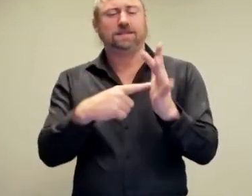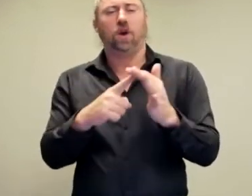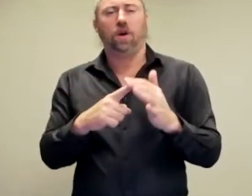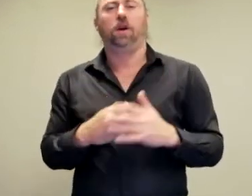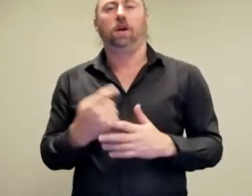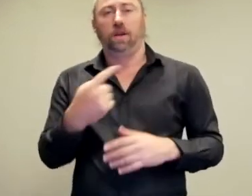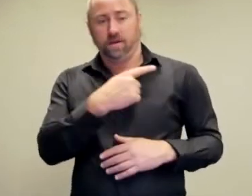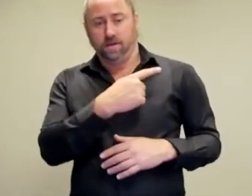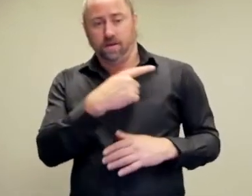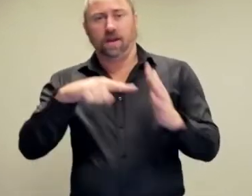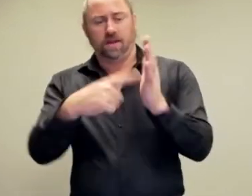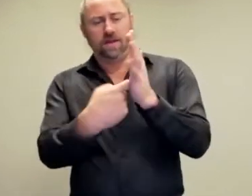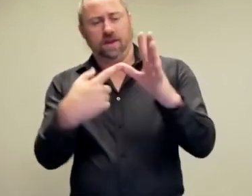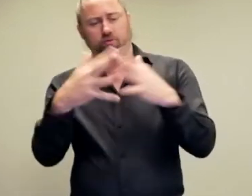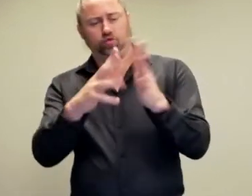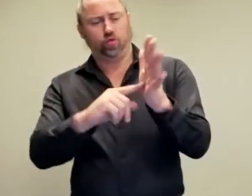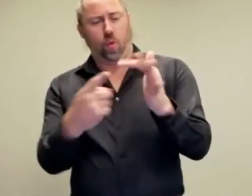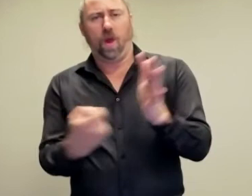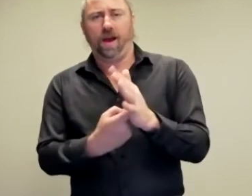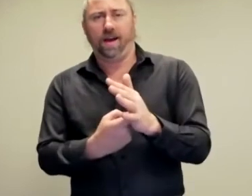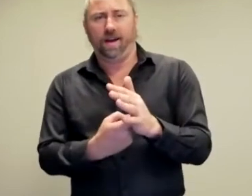The trawler. The trawler is an awkward giant with